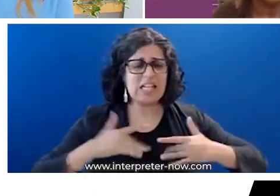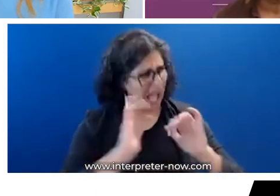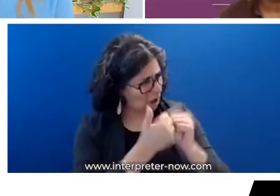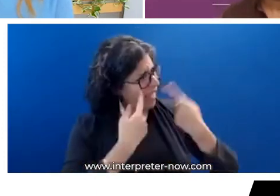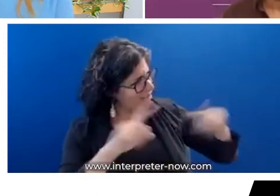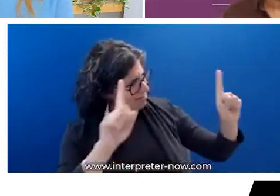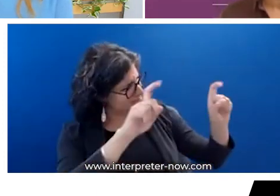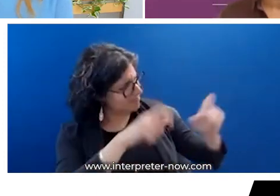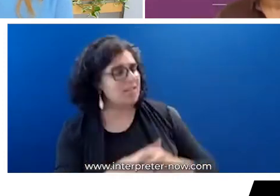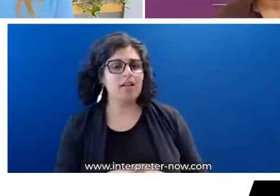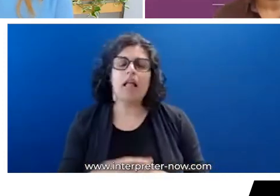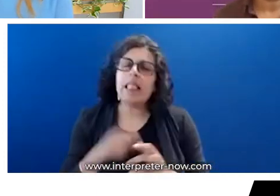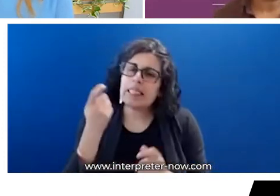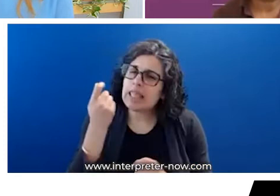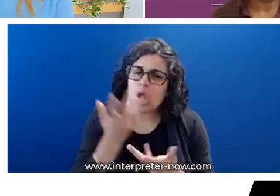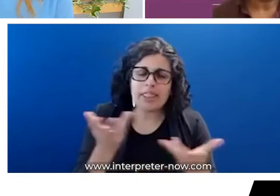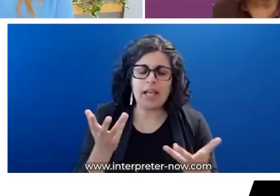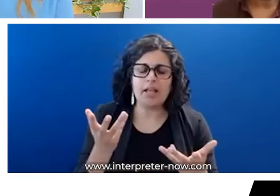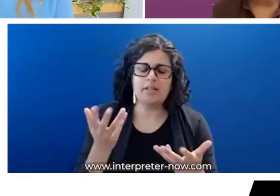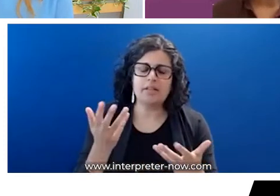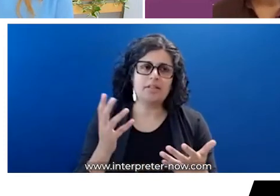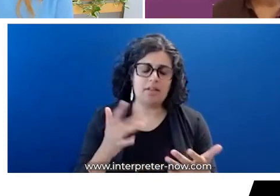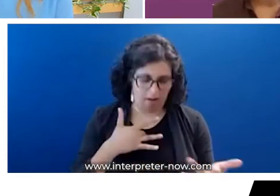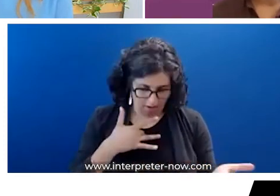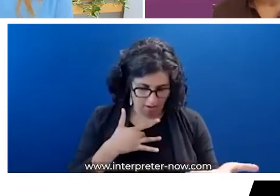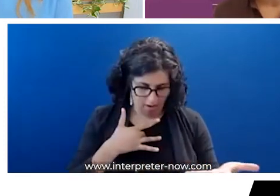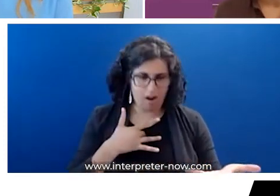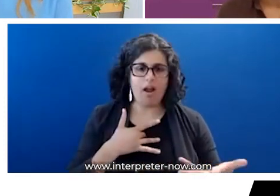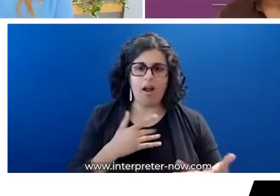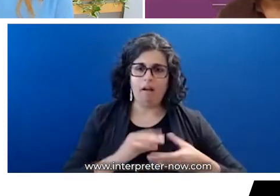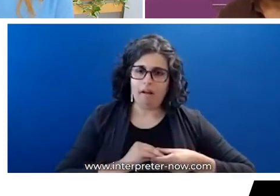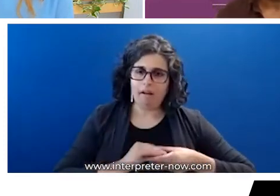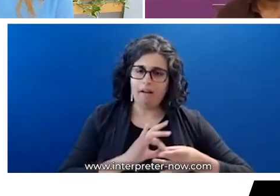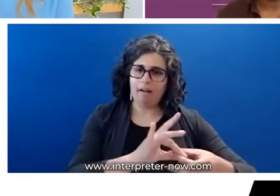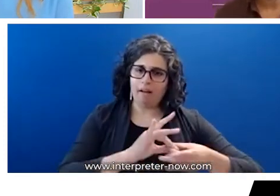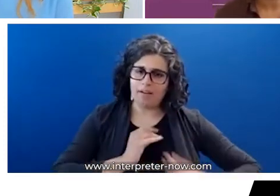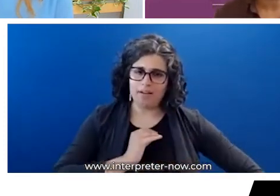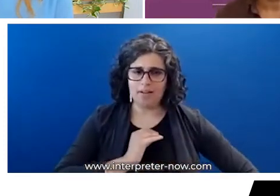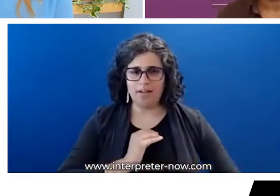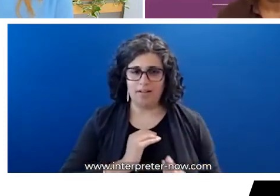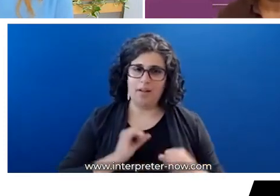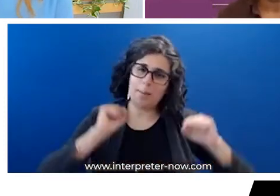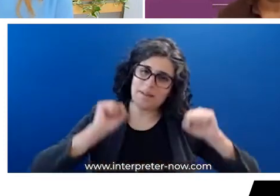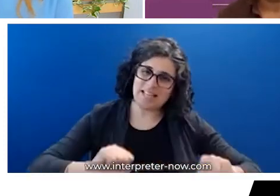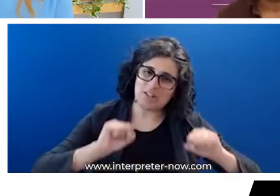I mean, those small things can carry a lot of potential in helping someone to feel a